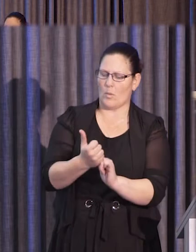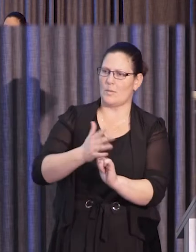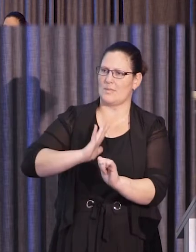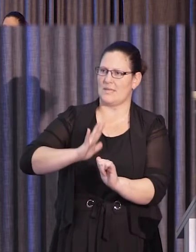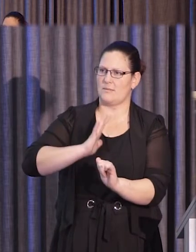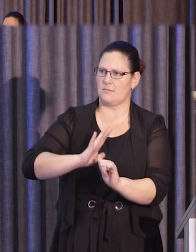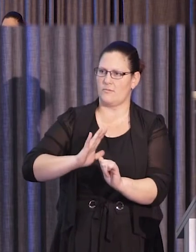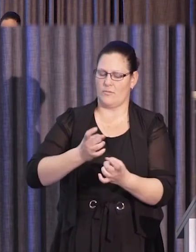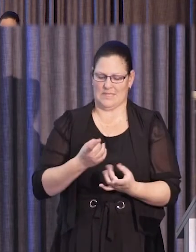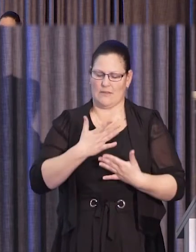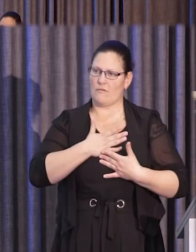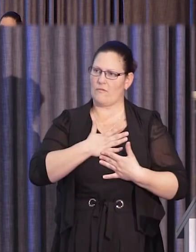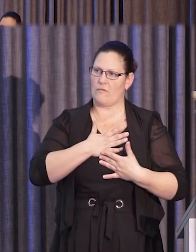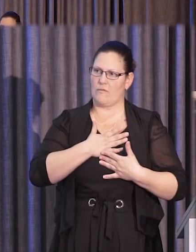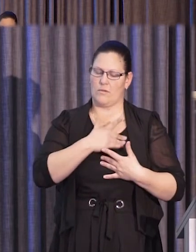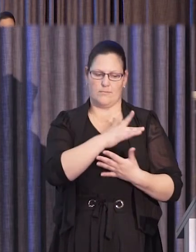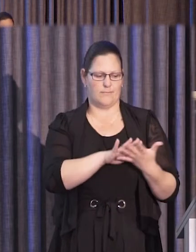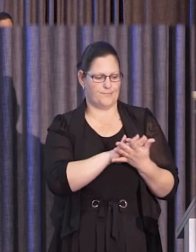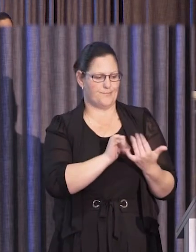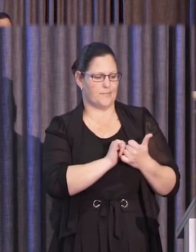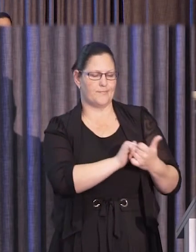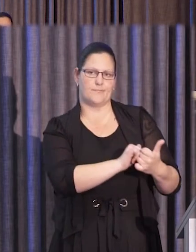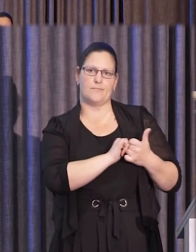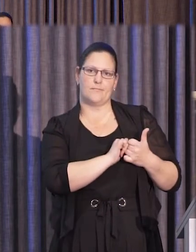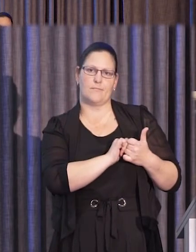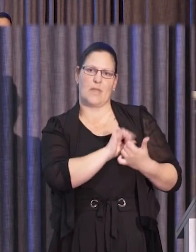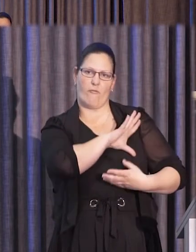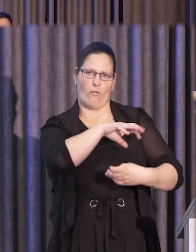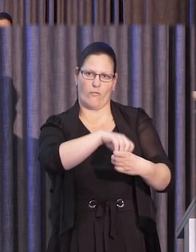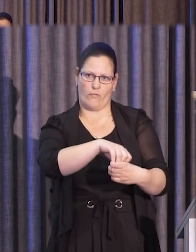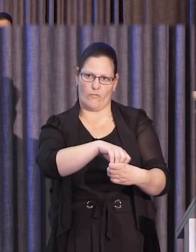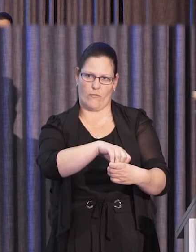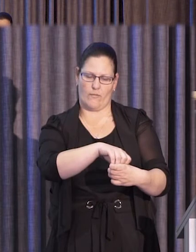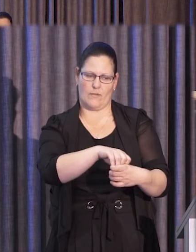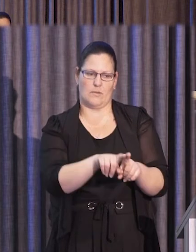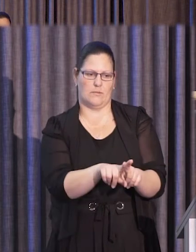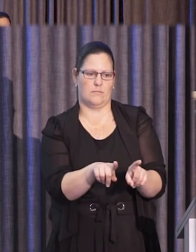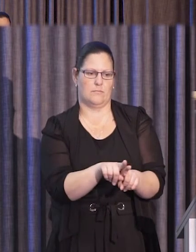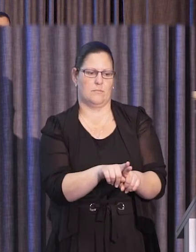where peer-to-peer support networks are, whether they're going to move to fee-based services